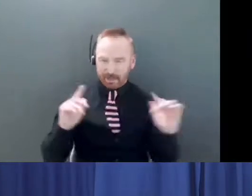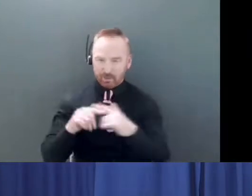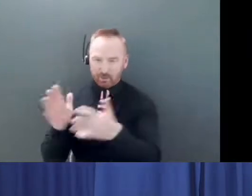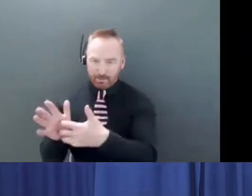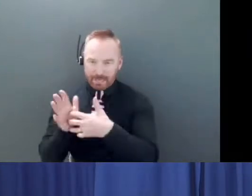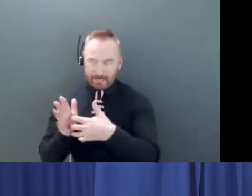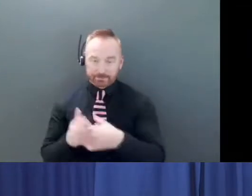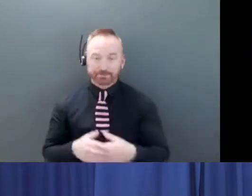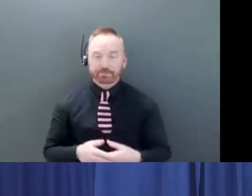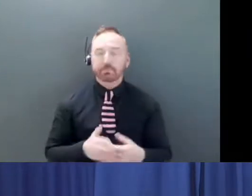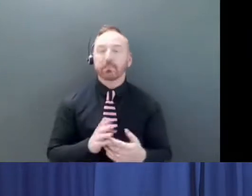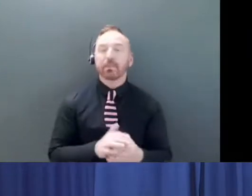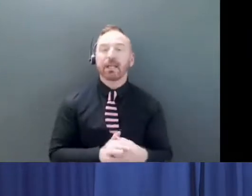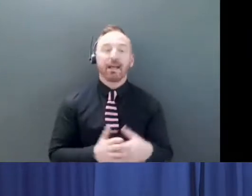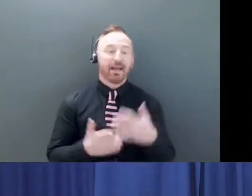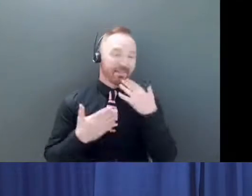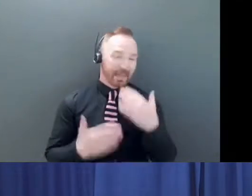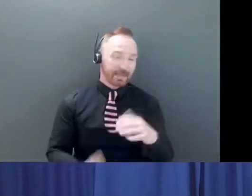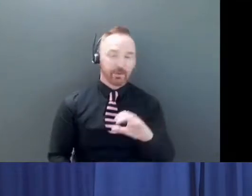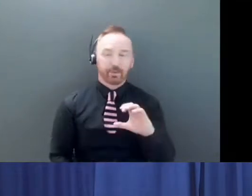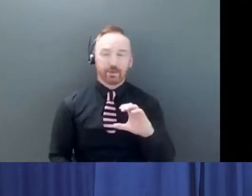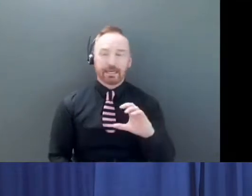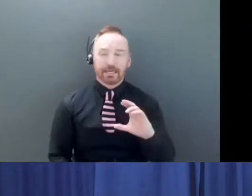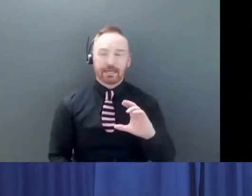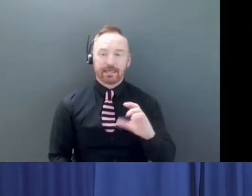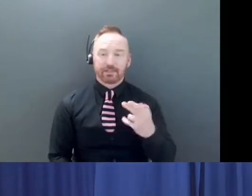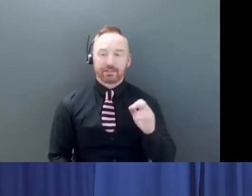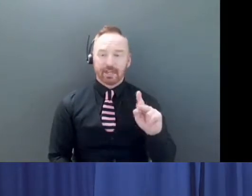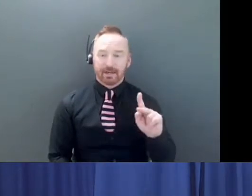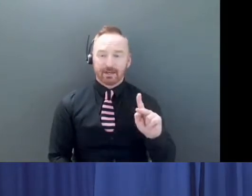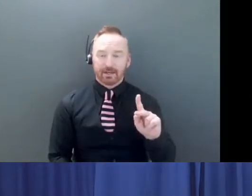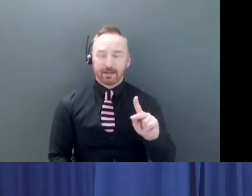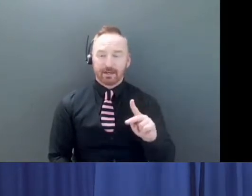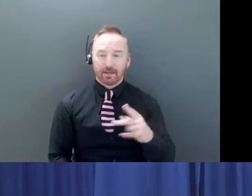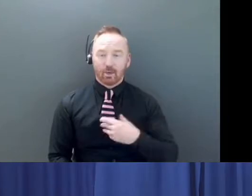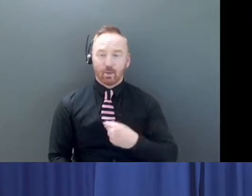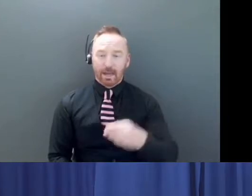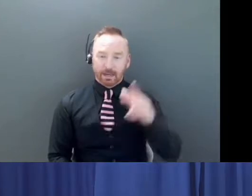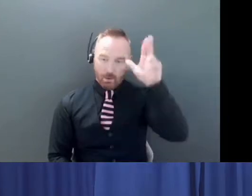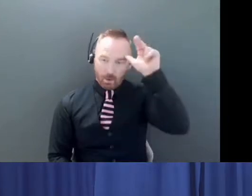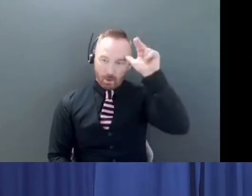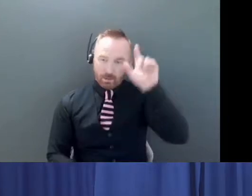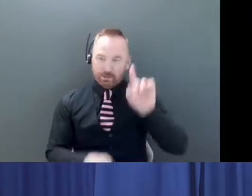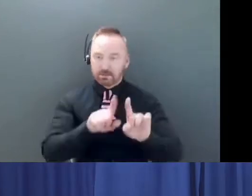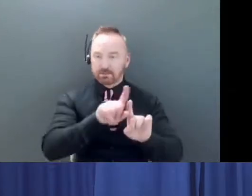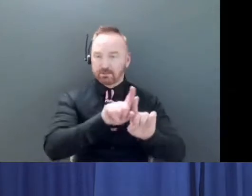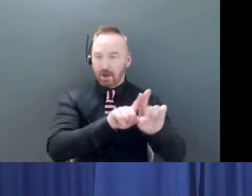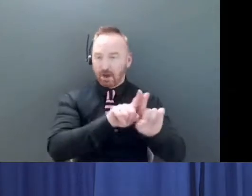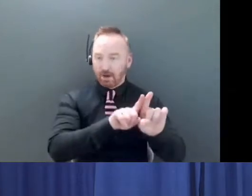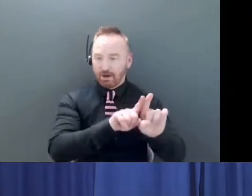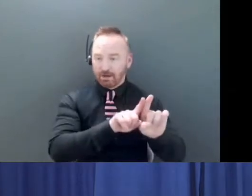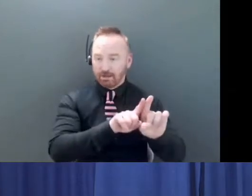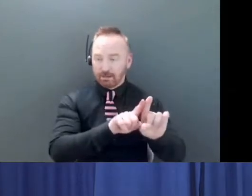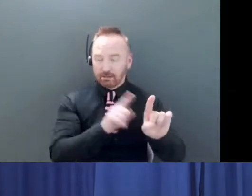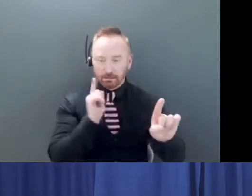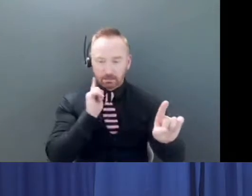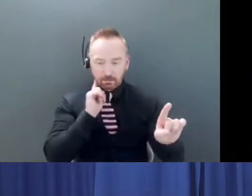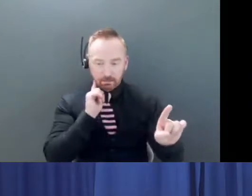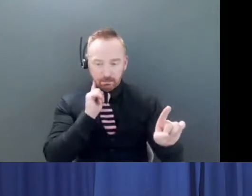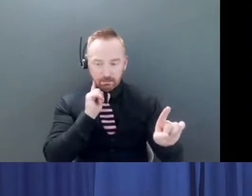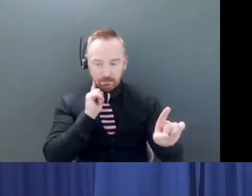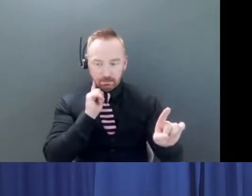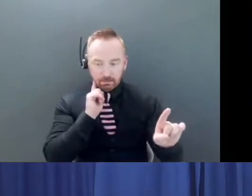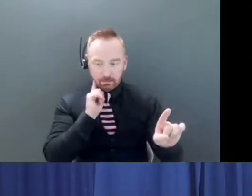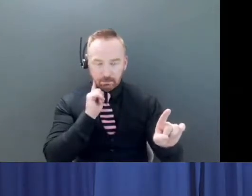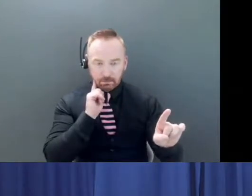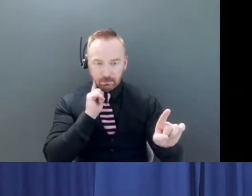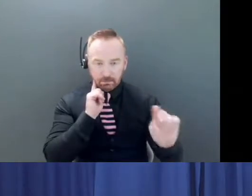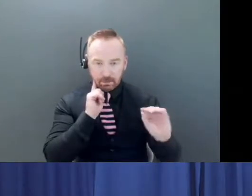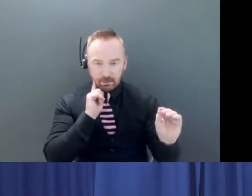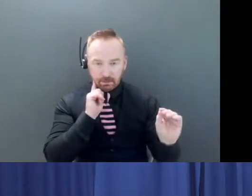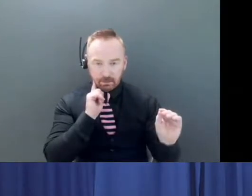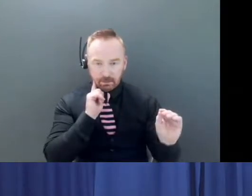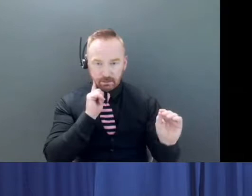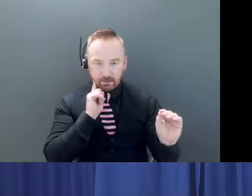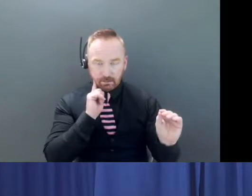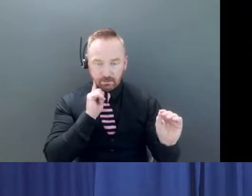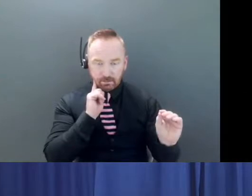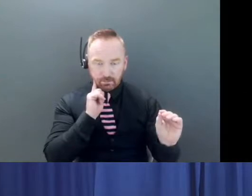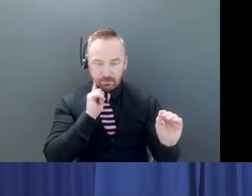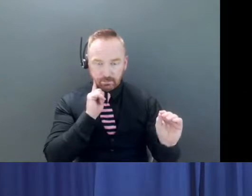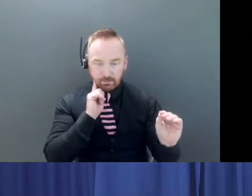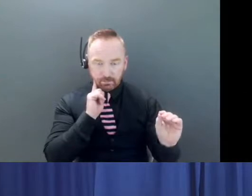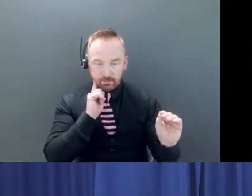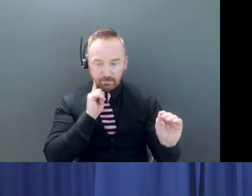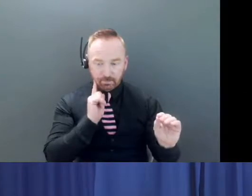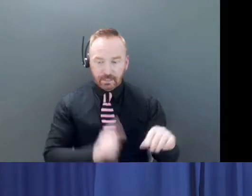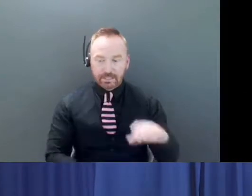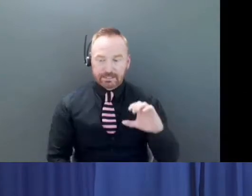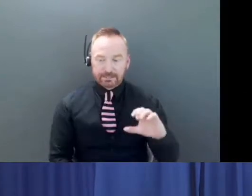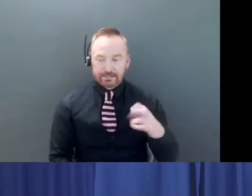Chuck, Whitehorse star.